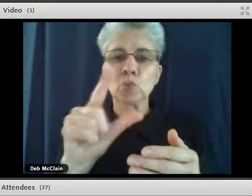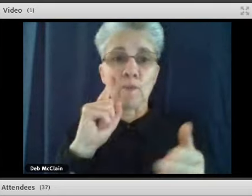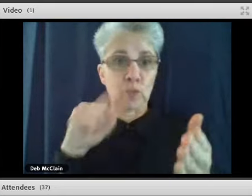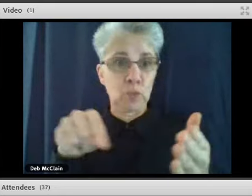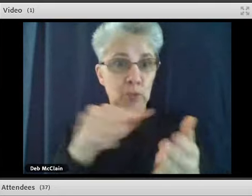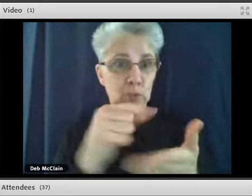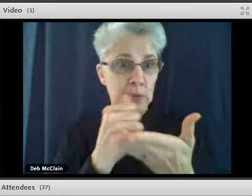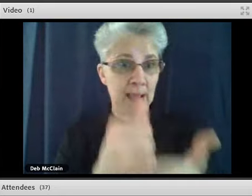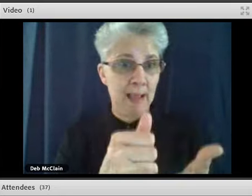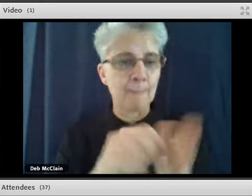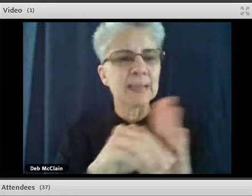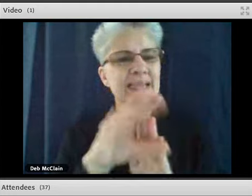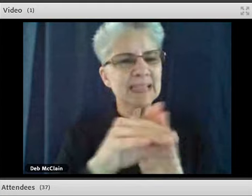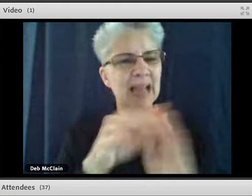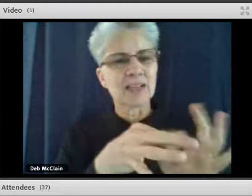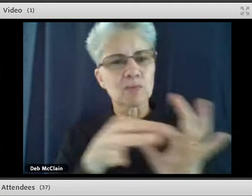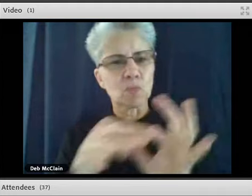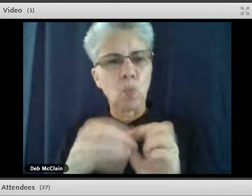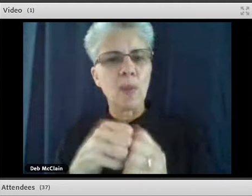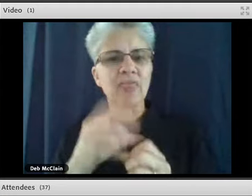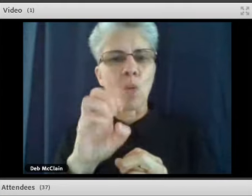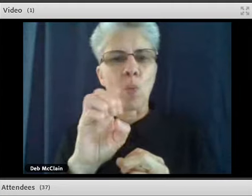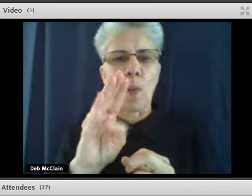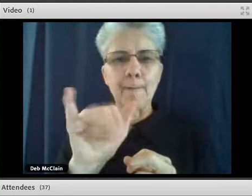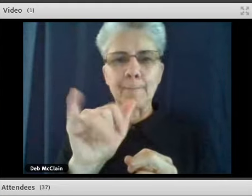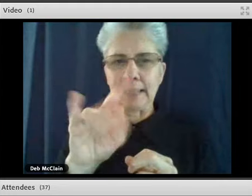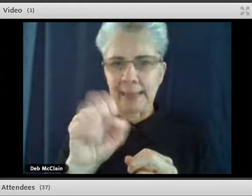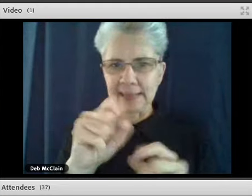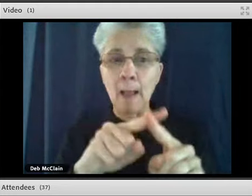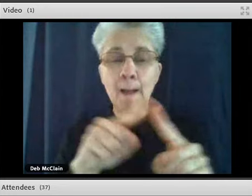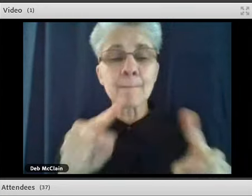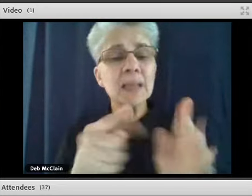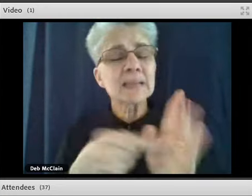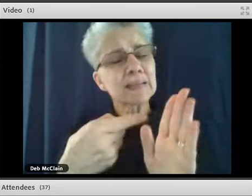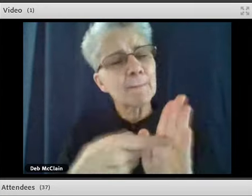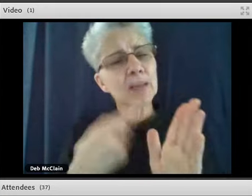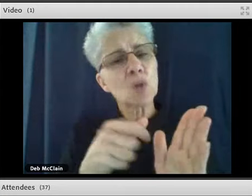So, the slides will be there with the web links, and everything like that. But sometimes, you have to make